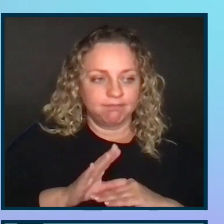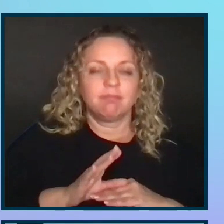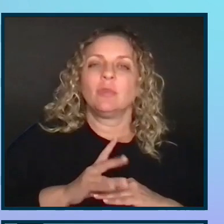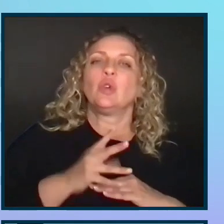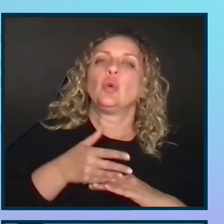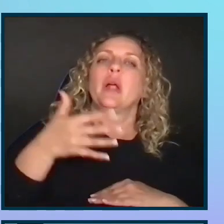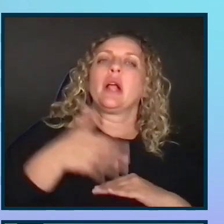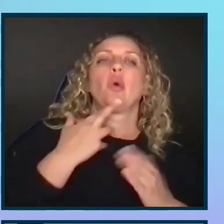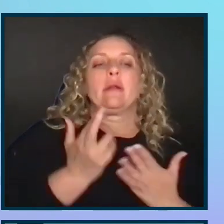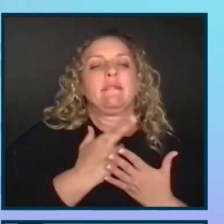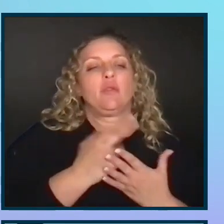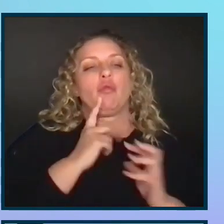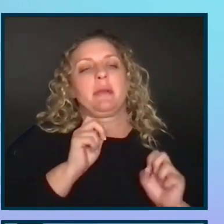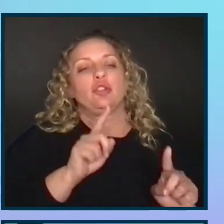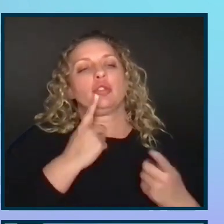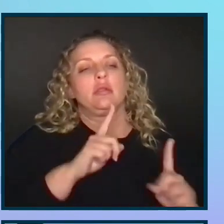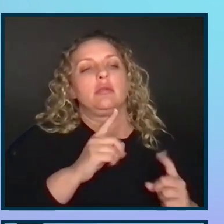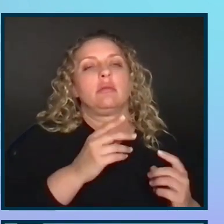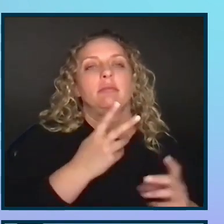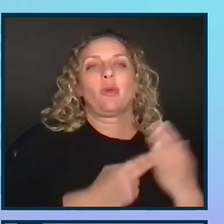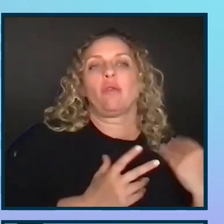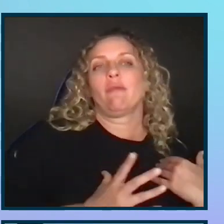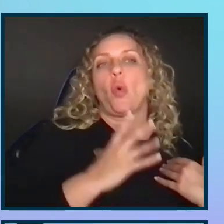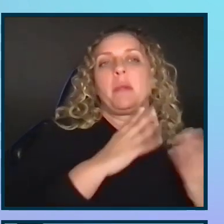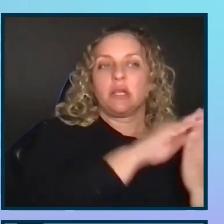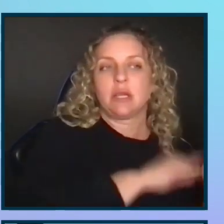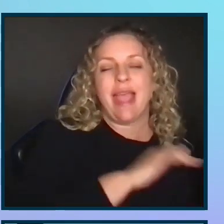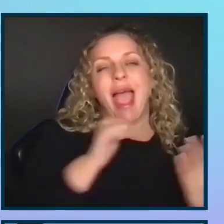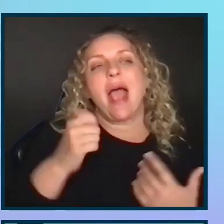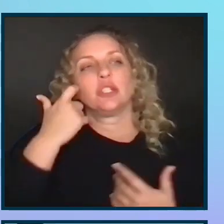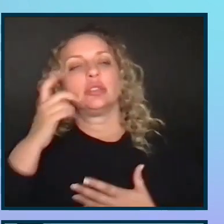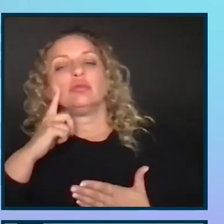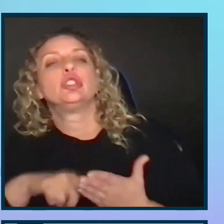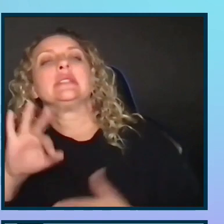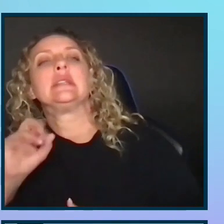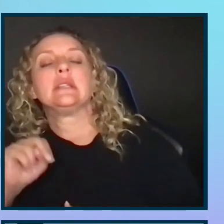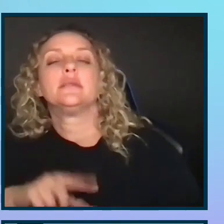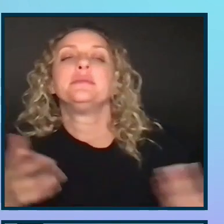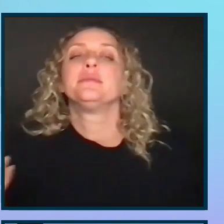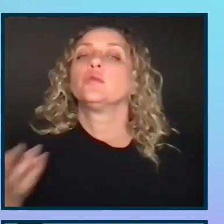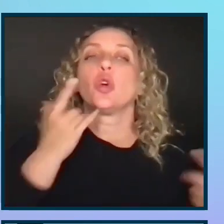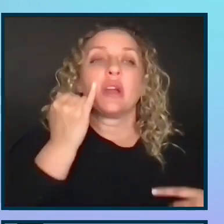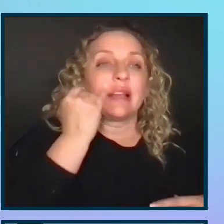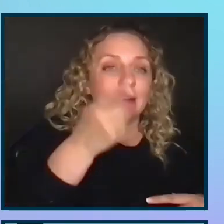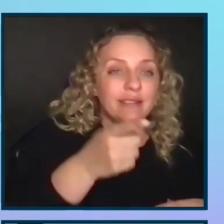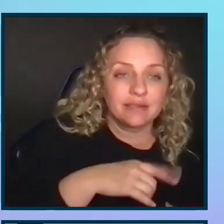with accessibility, both formally and informally. So if a designer was drawing something, they had a question, is this the right contrast?